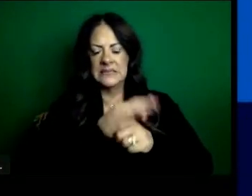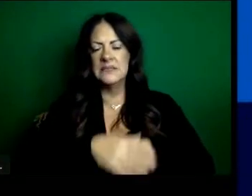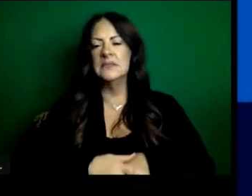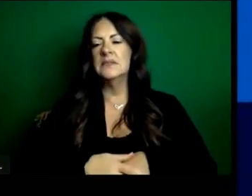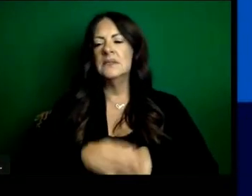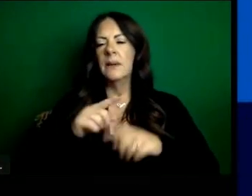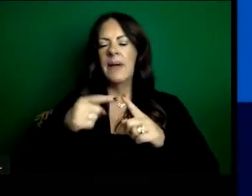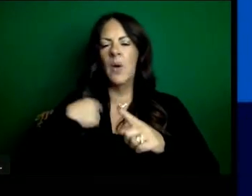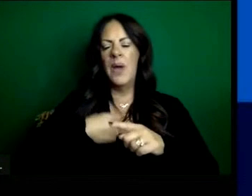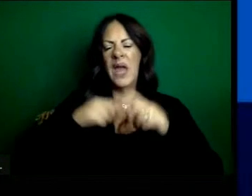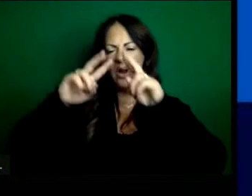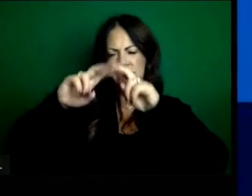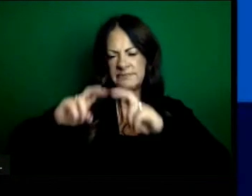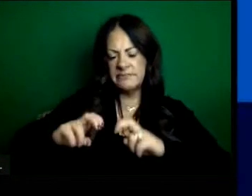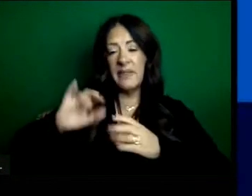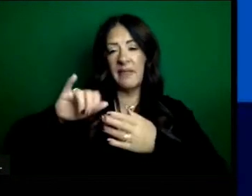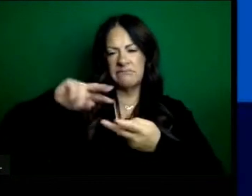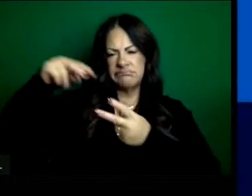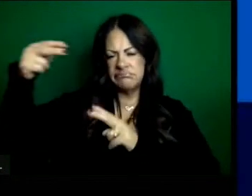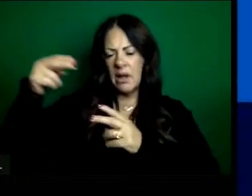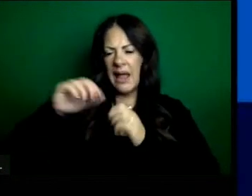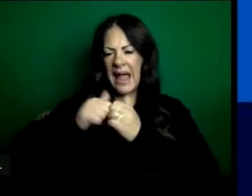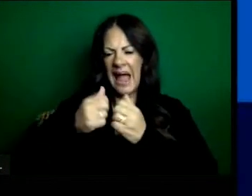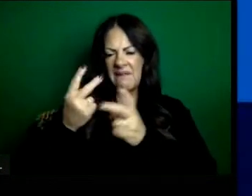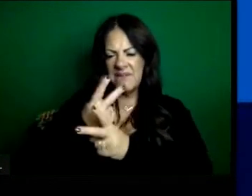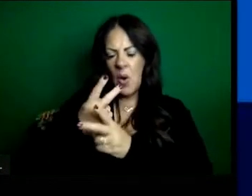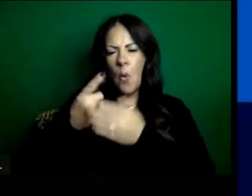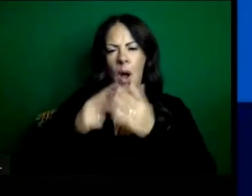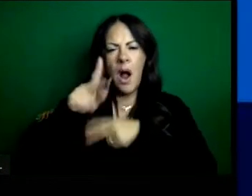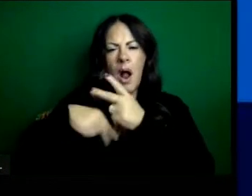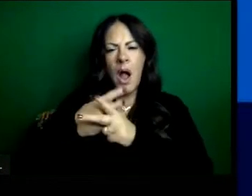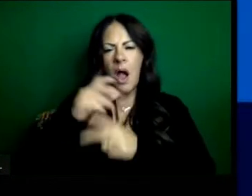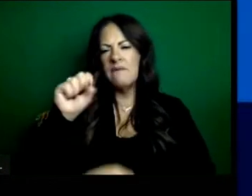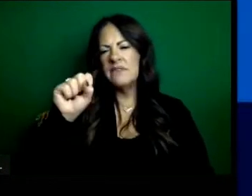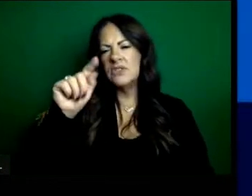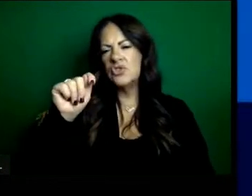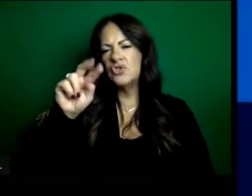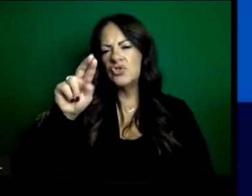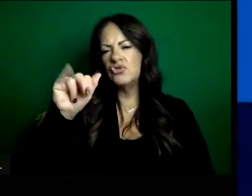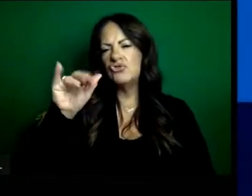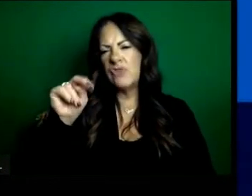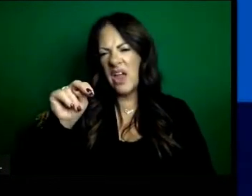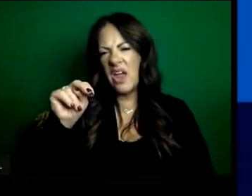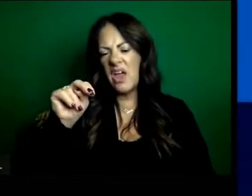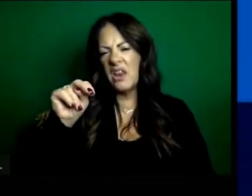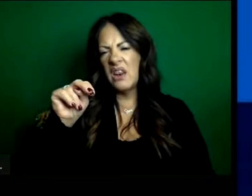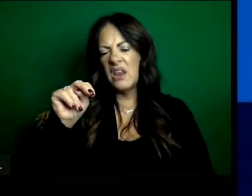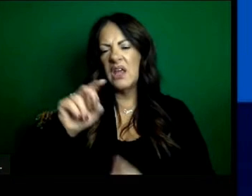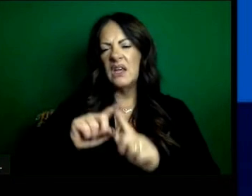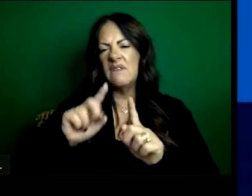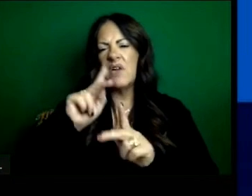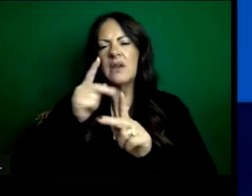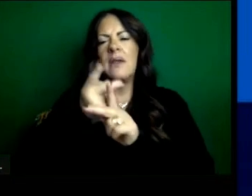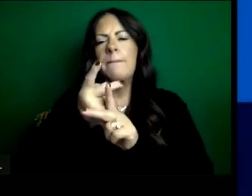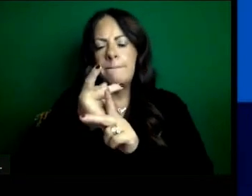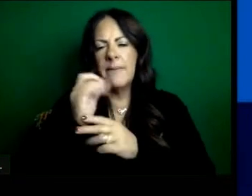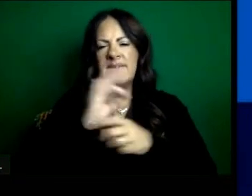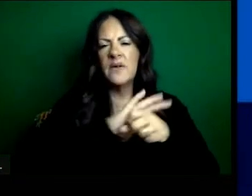THAT, IF WE HAVE CORONAVIRUS IN THE STATE HELPS US THROUGH TESTING.